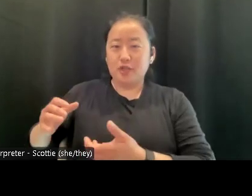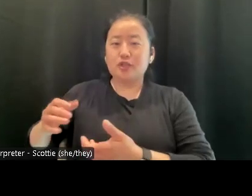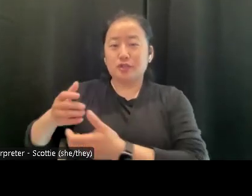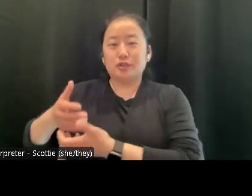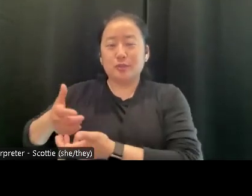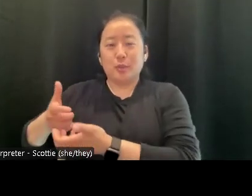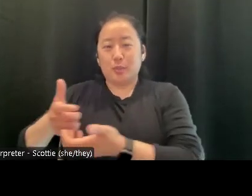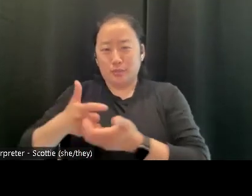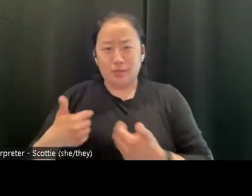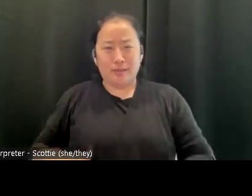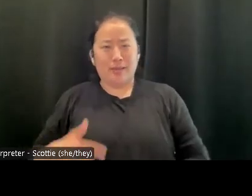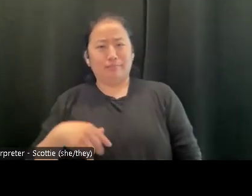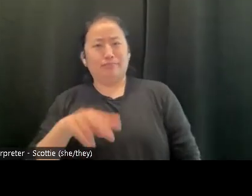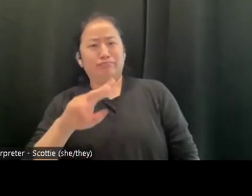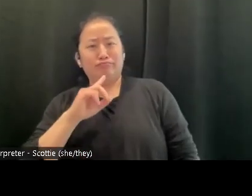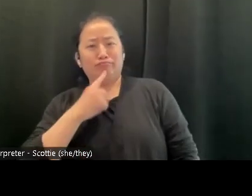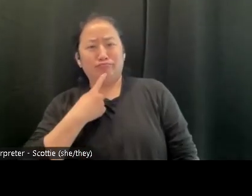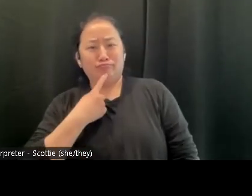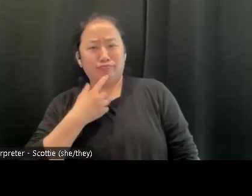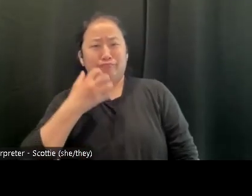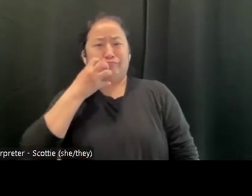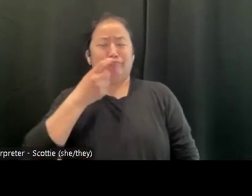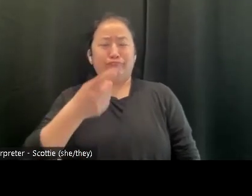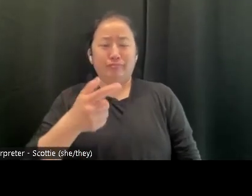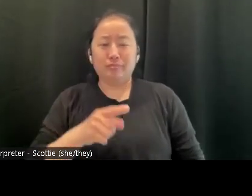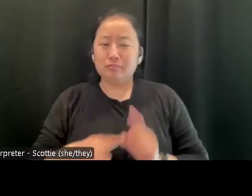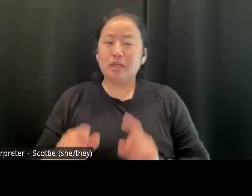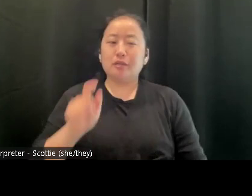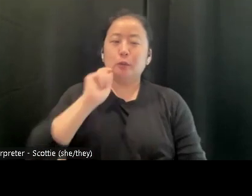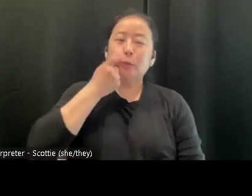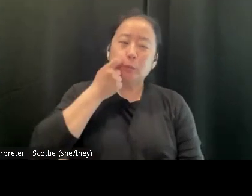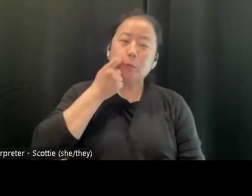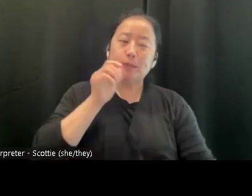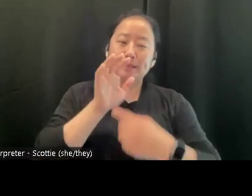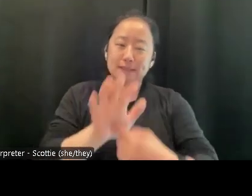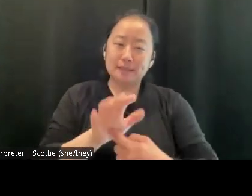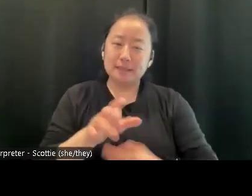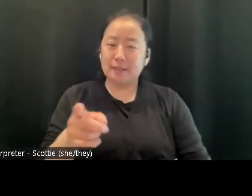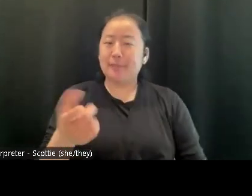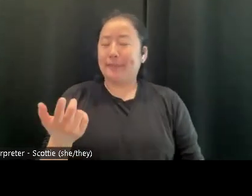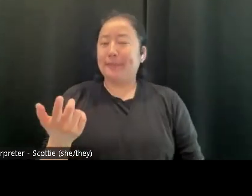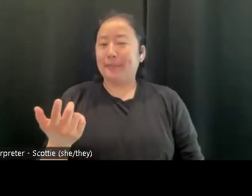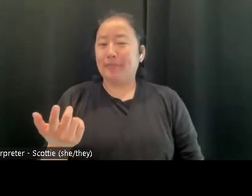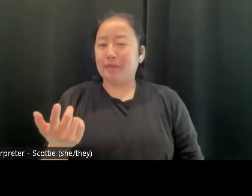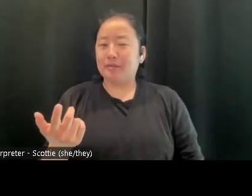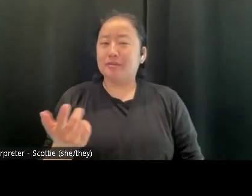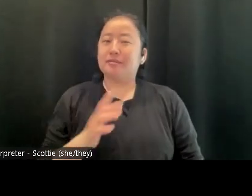I've seen, but again a really neat example of looking at what a person is interested in,